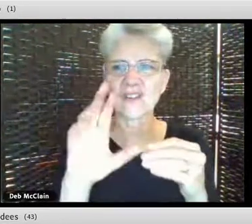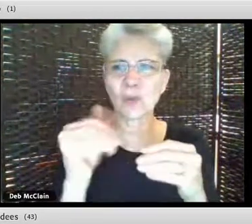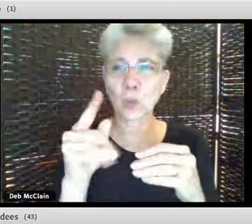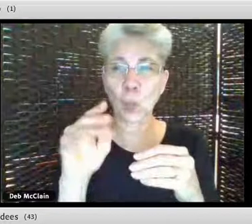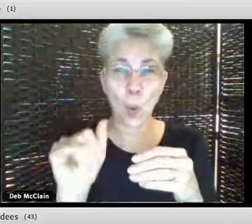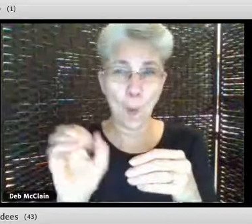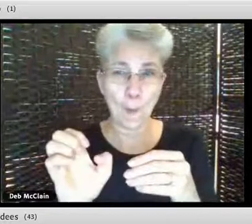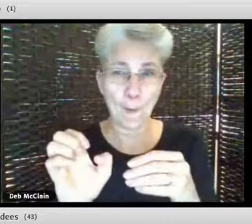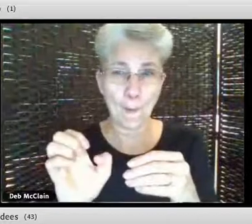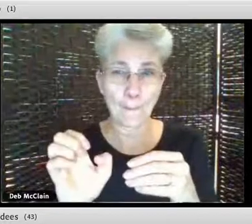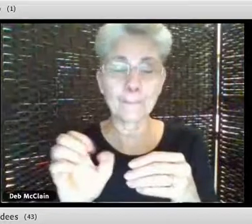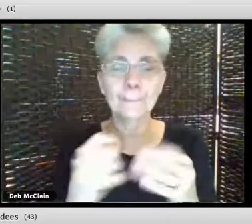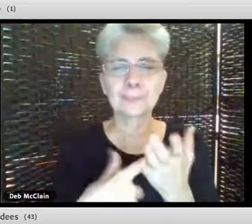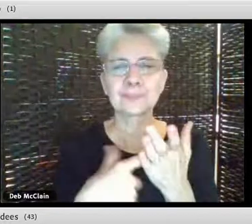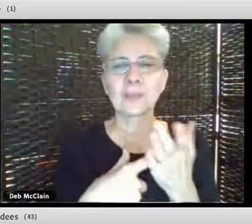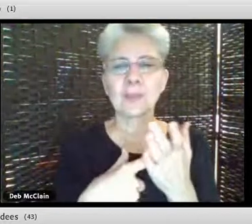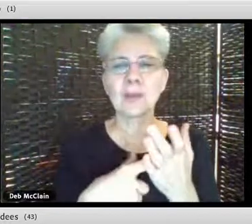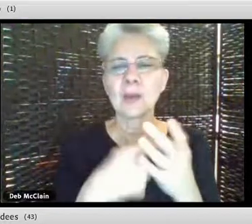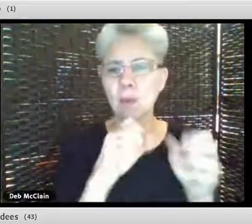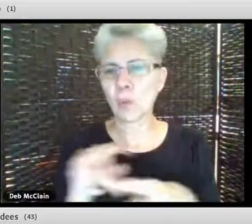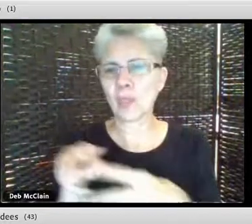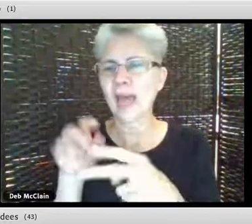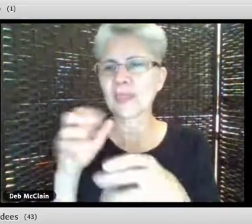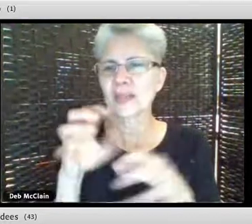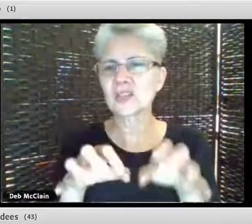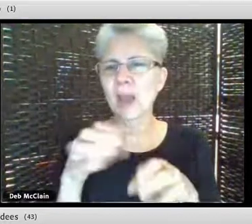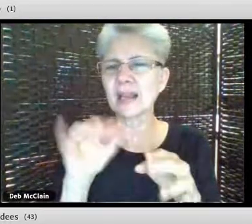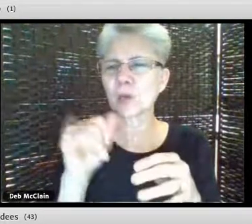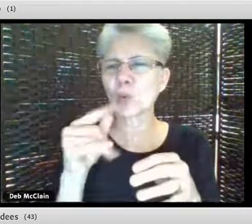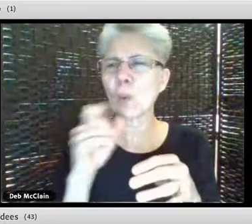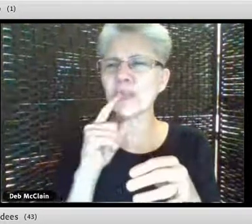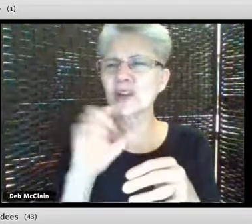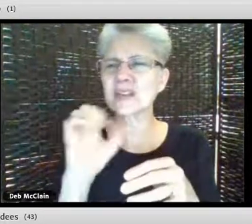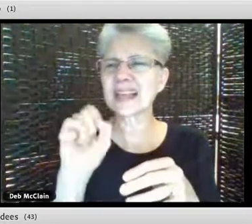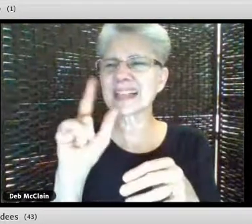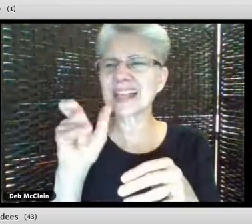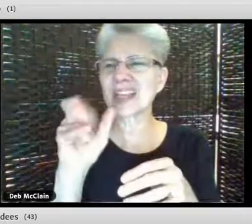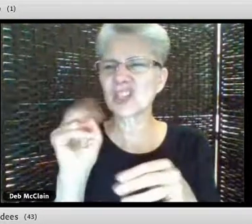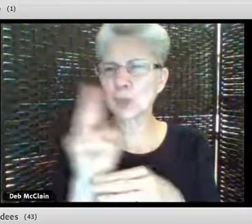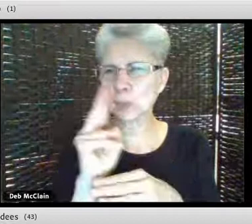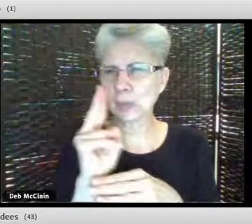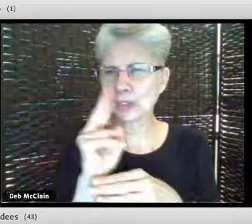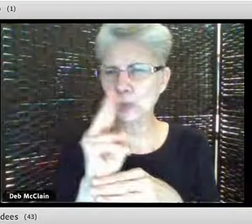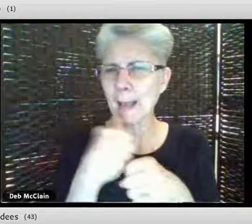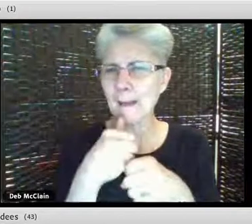The other thing is, if you get the extension for Chrome, I'll pop that in the chat before we go,